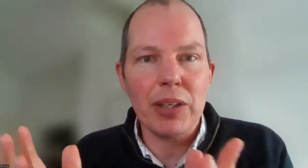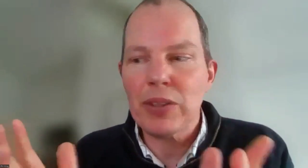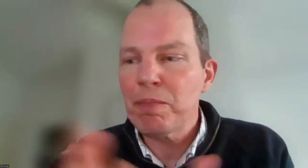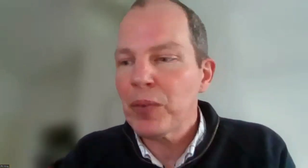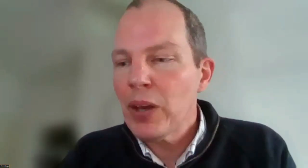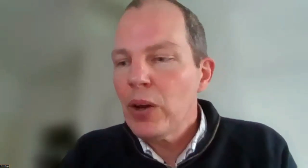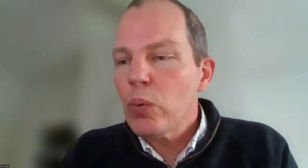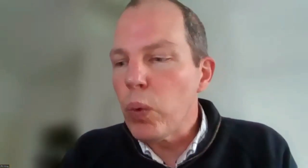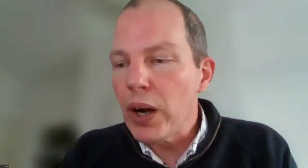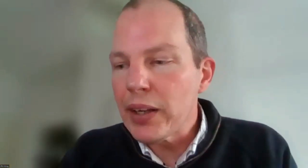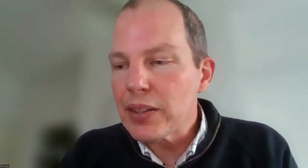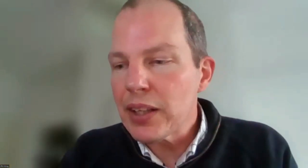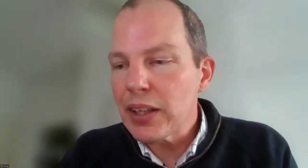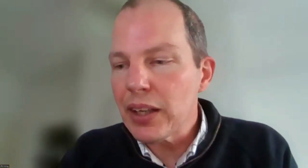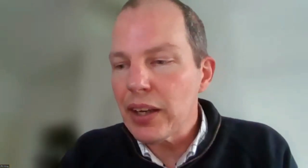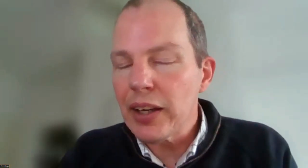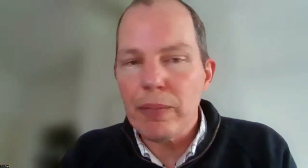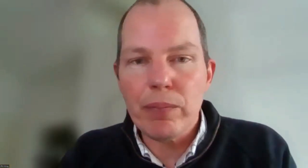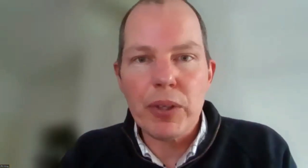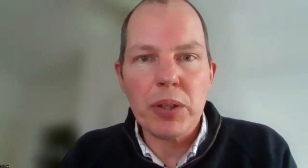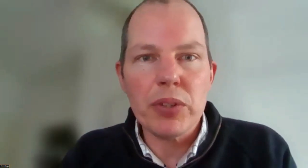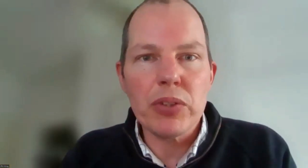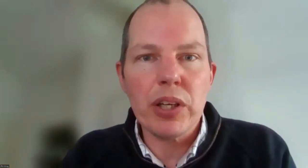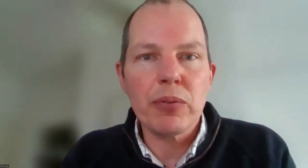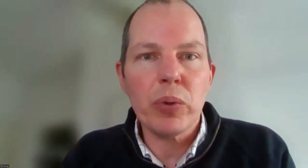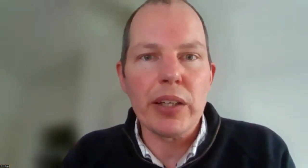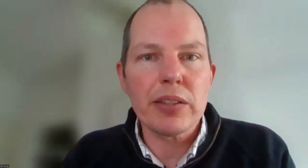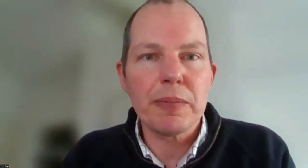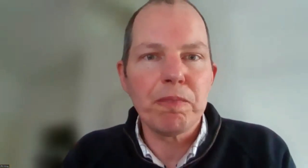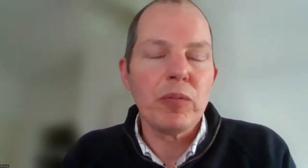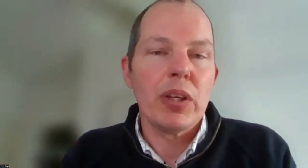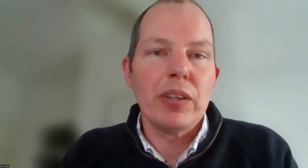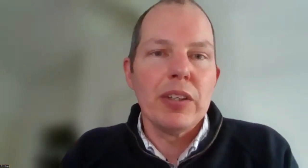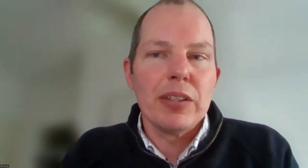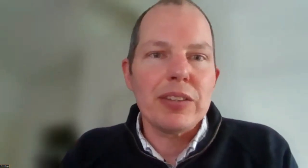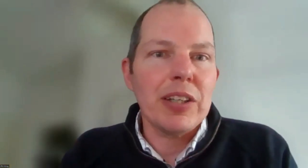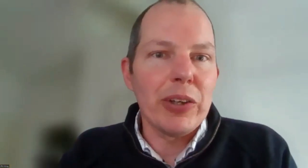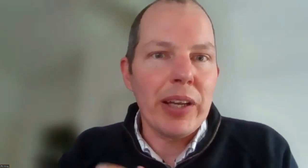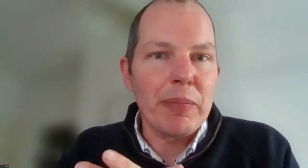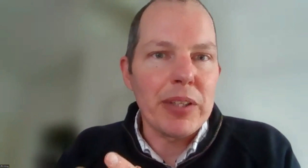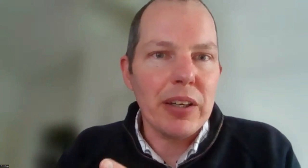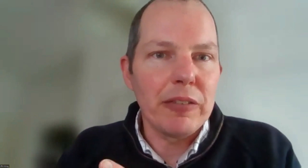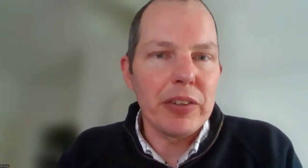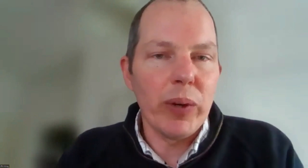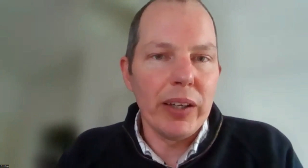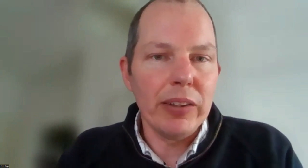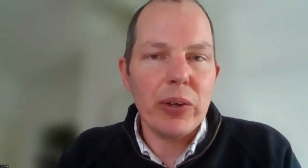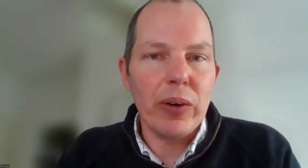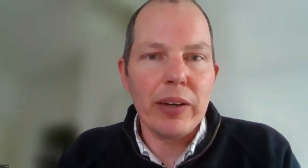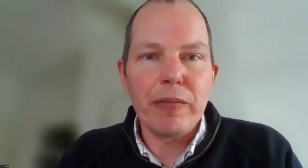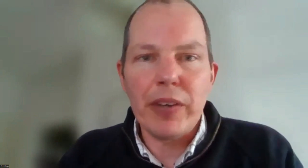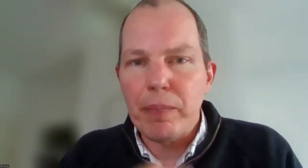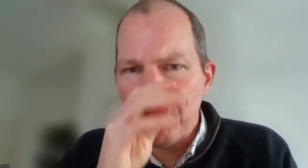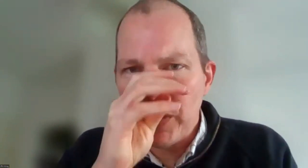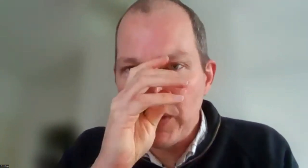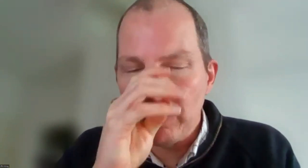sometimes? Why does he sometimes use the name twice? I've start looking at it myself as well so I've